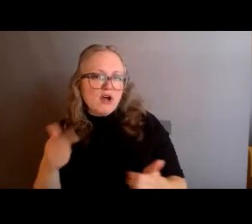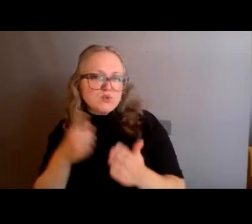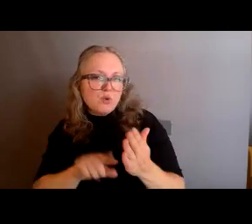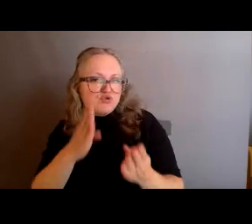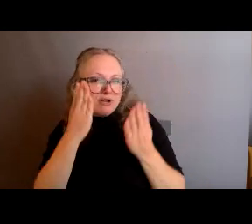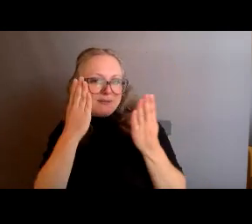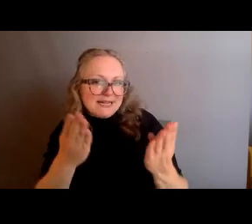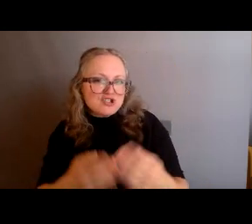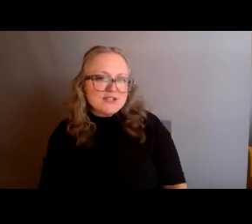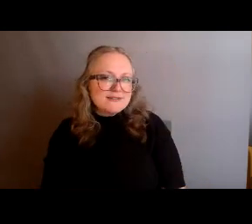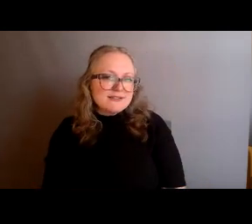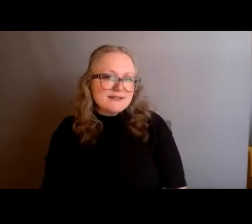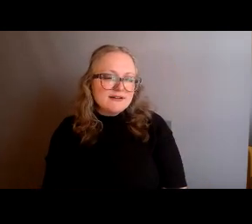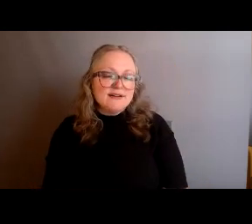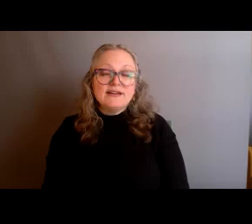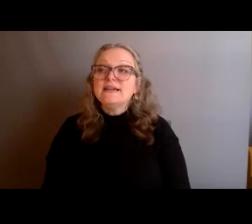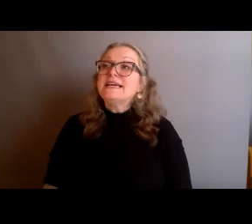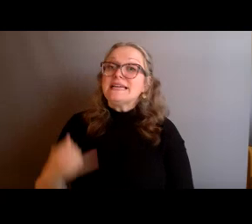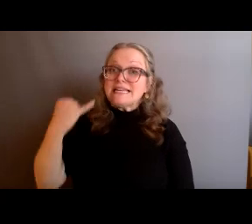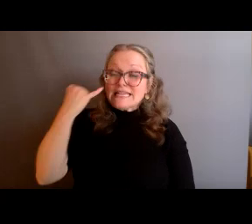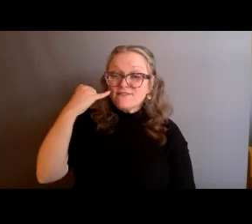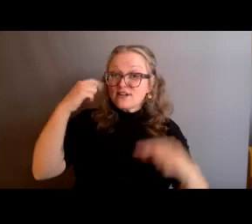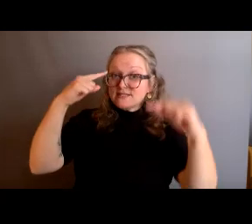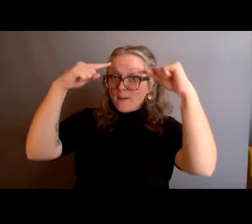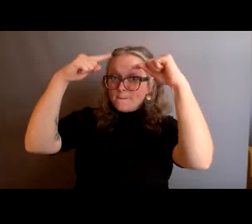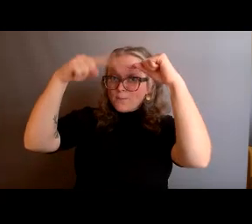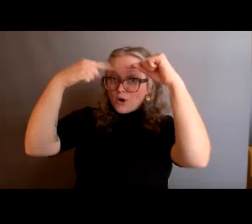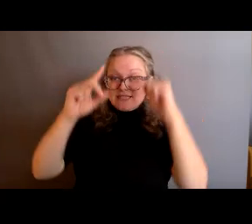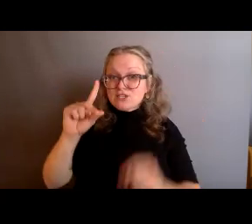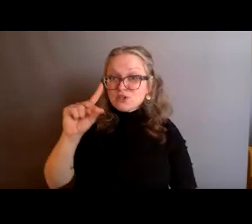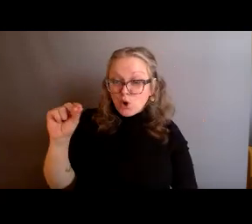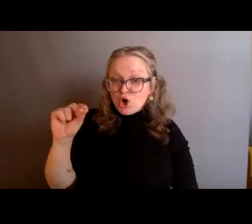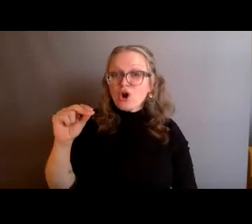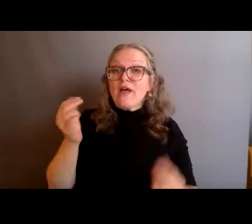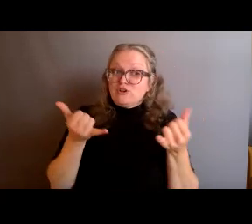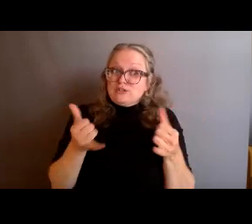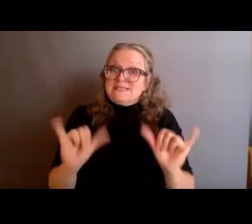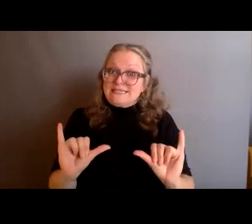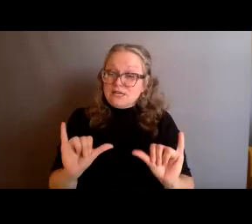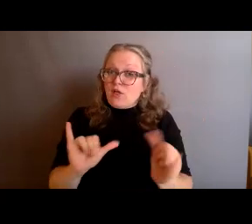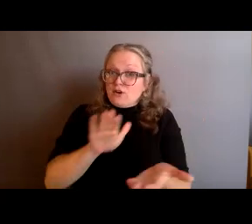It's a big if it's processing this order and they're still in school, then I'm gonna recommend